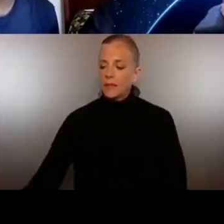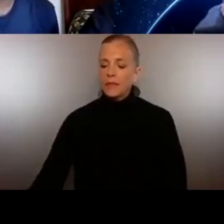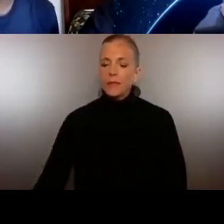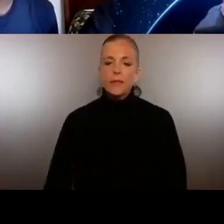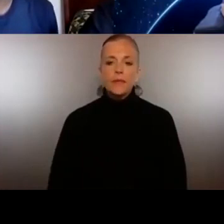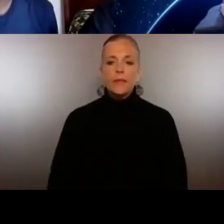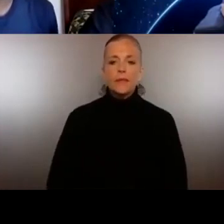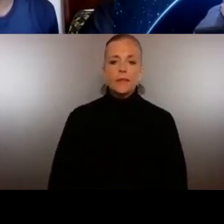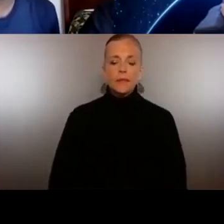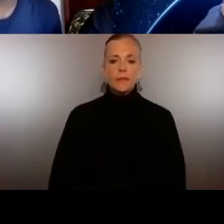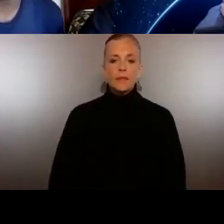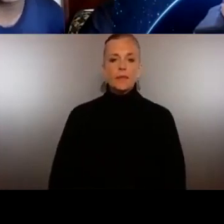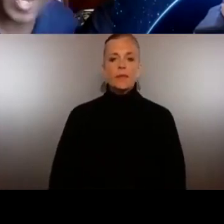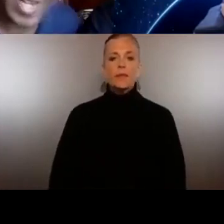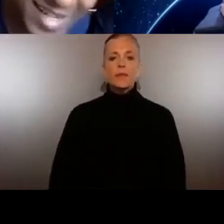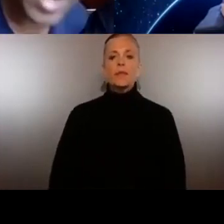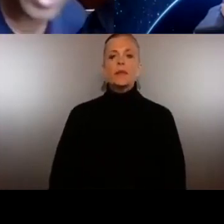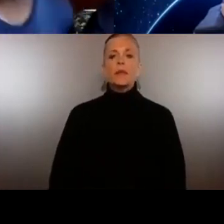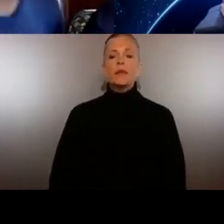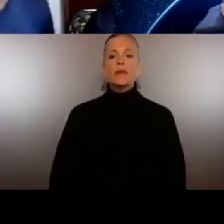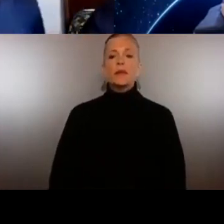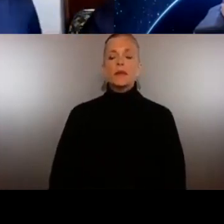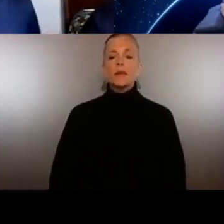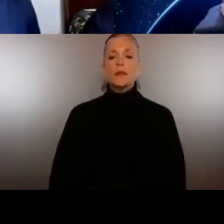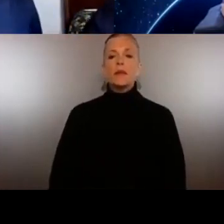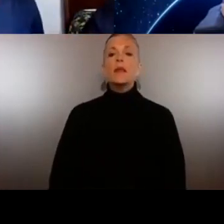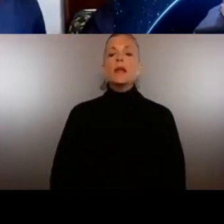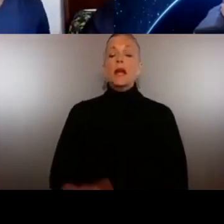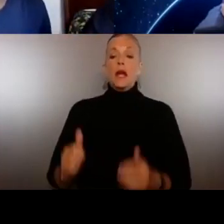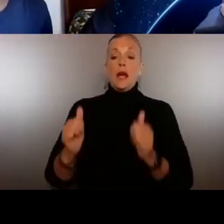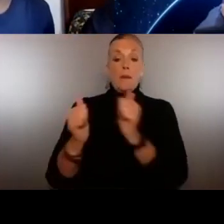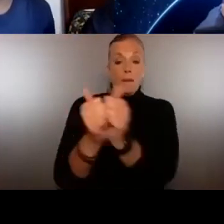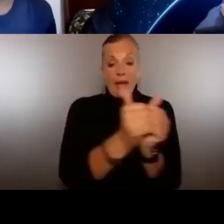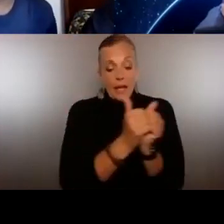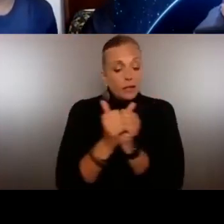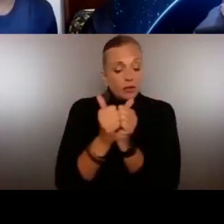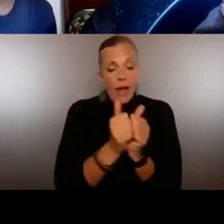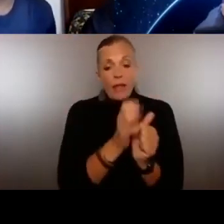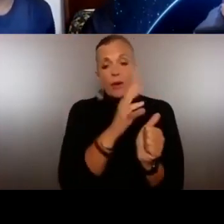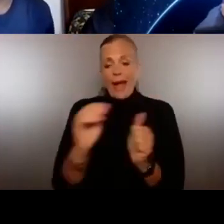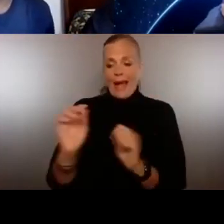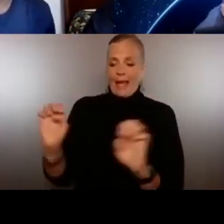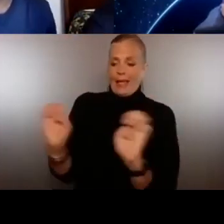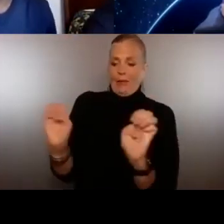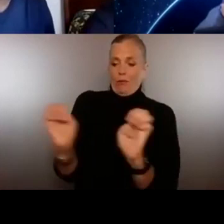Being together and emergency planning. OK. And do you like being together?